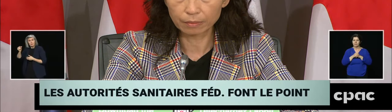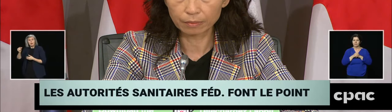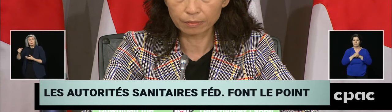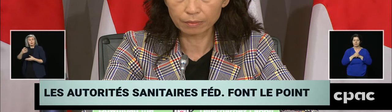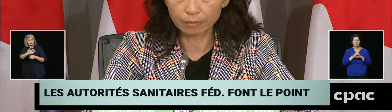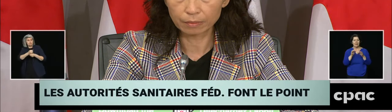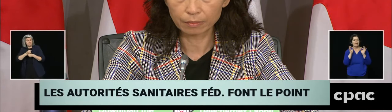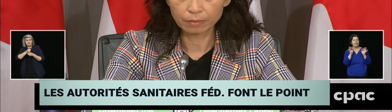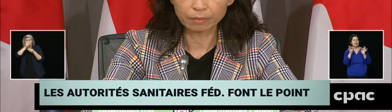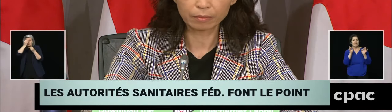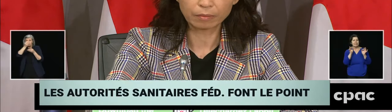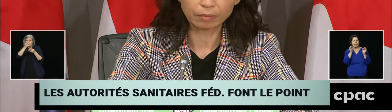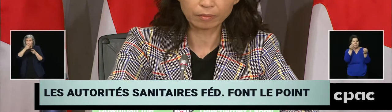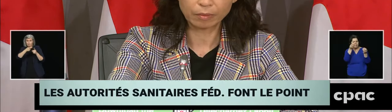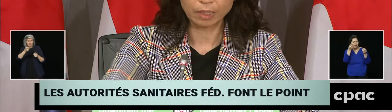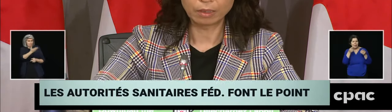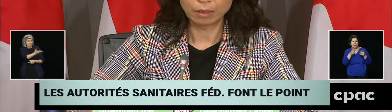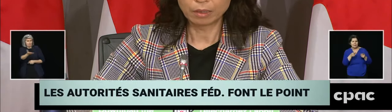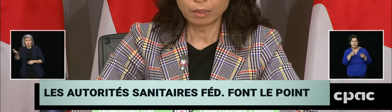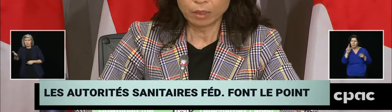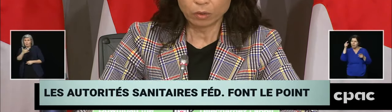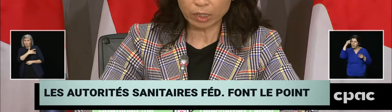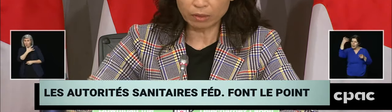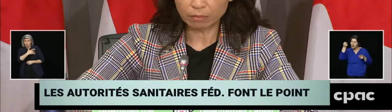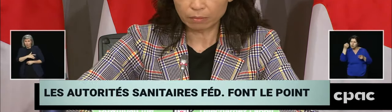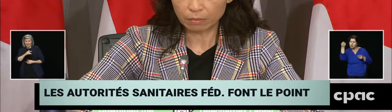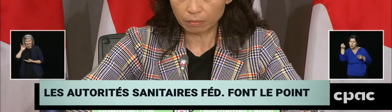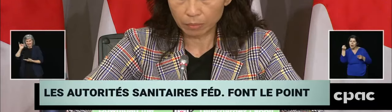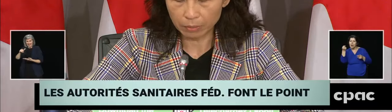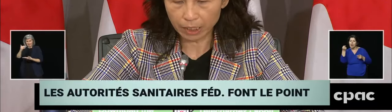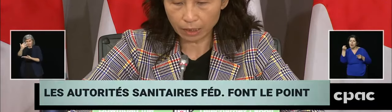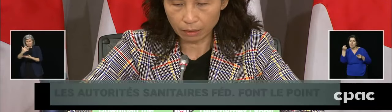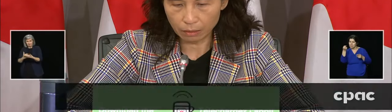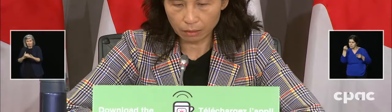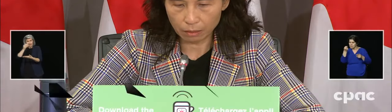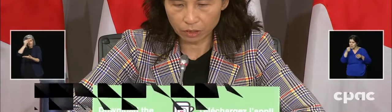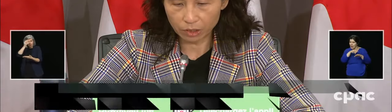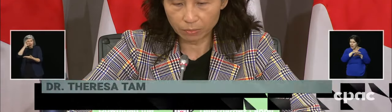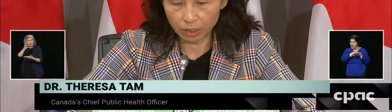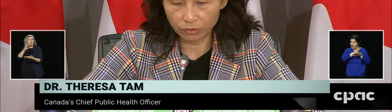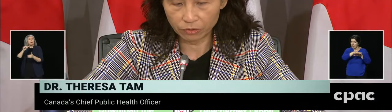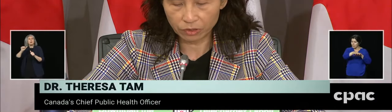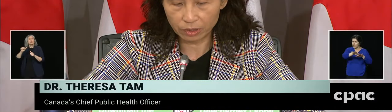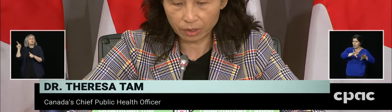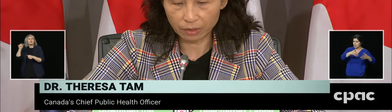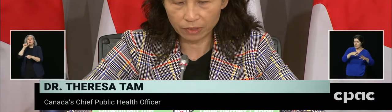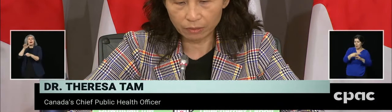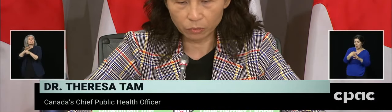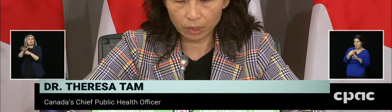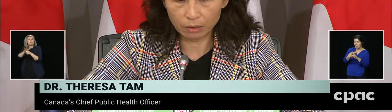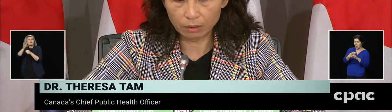PROVINCES ABOUT COVID CASES HAS